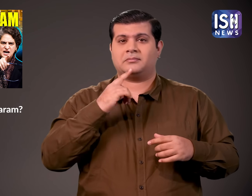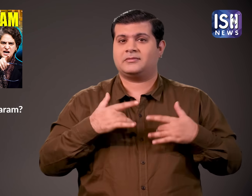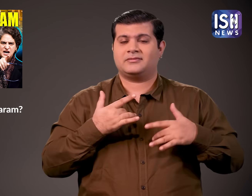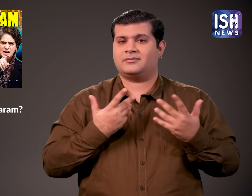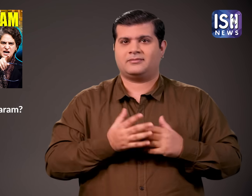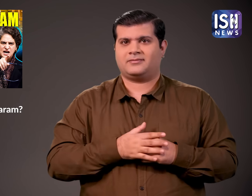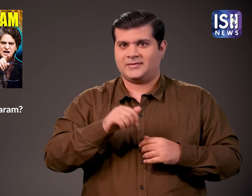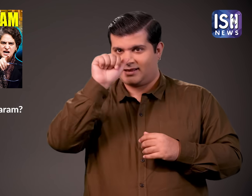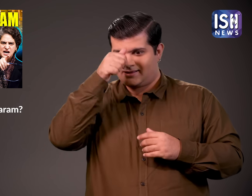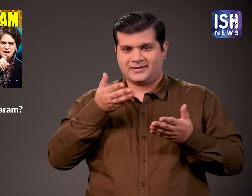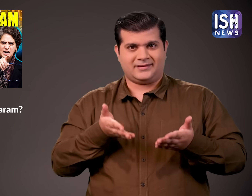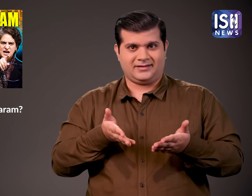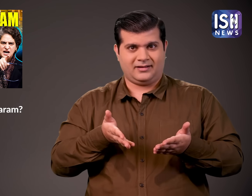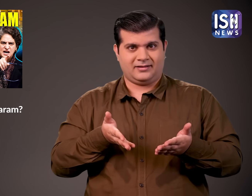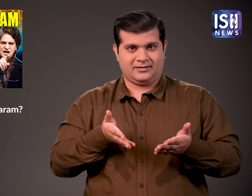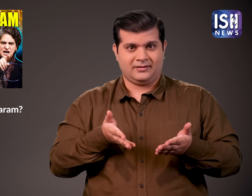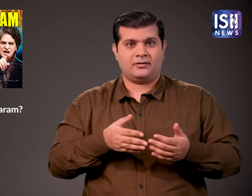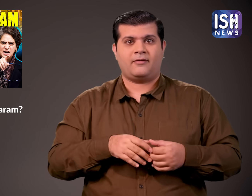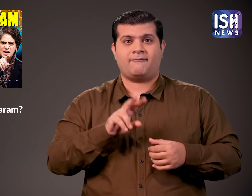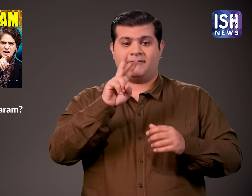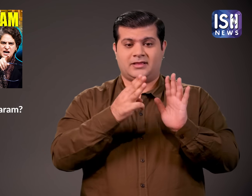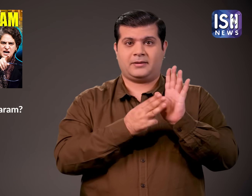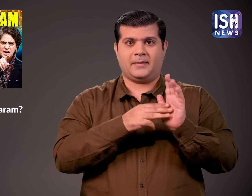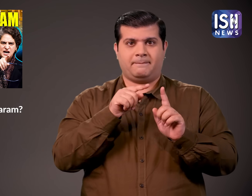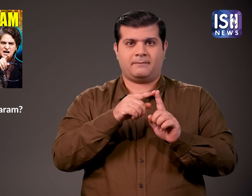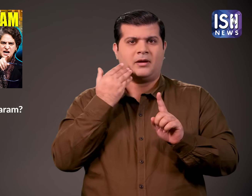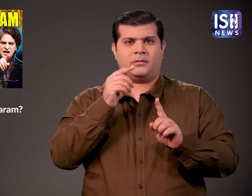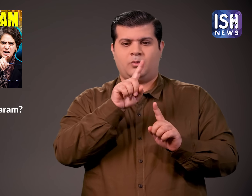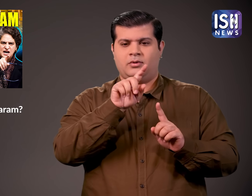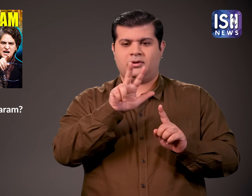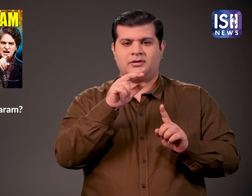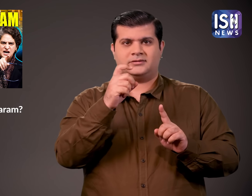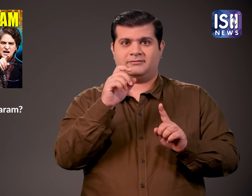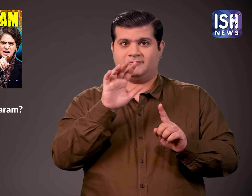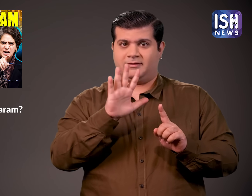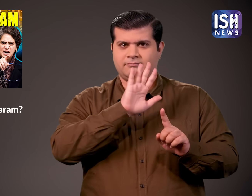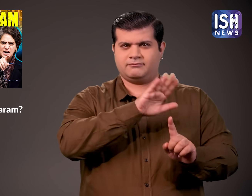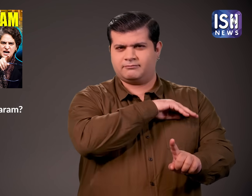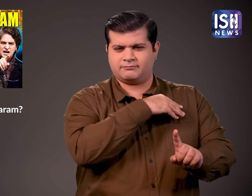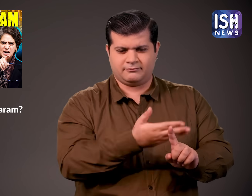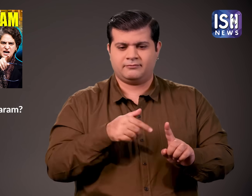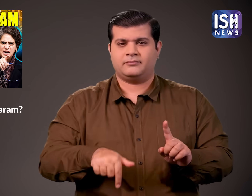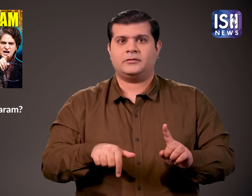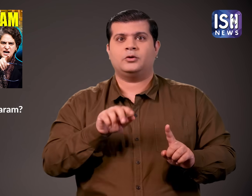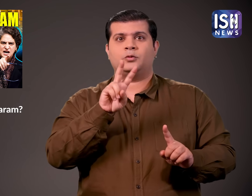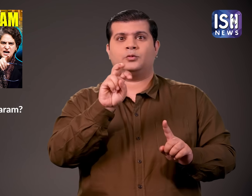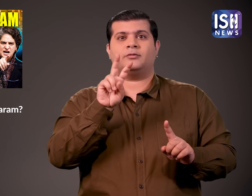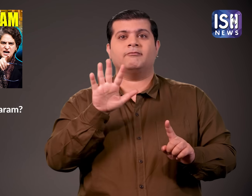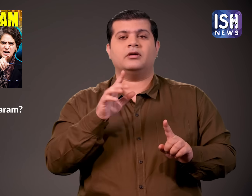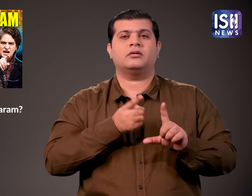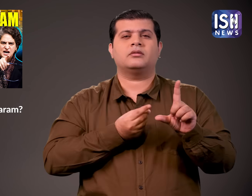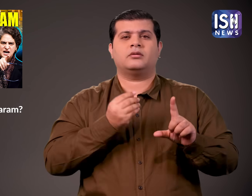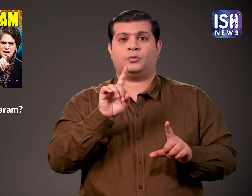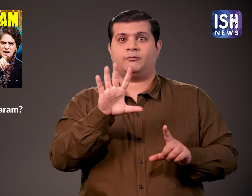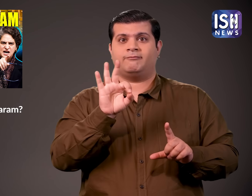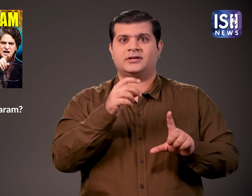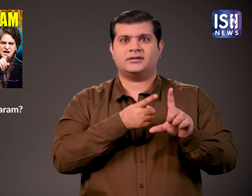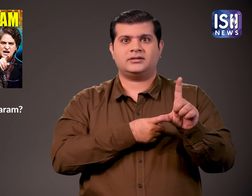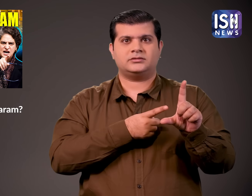Interestingly, Vande Mataram, written in 1875, is celebrating its 150 years.